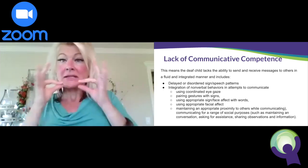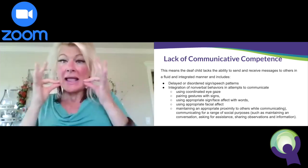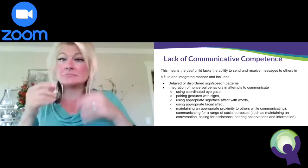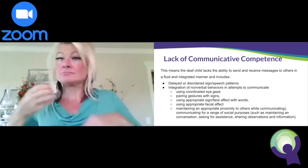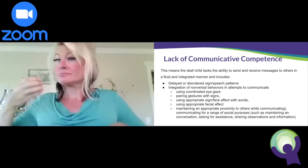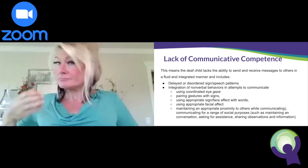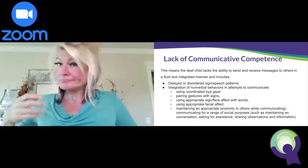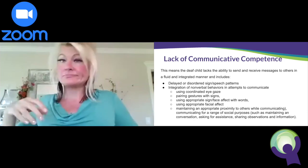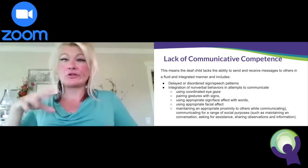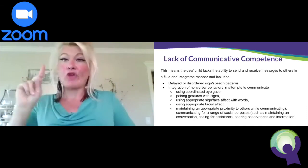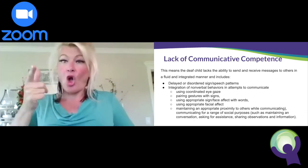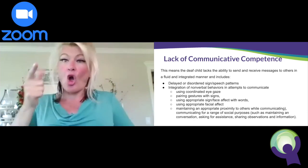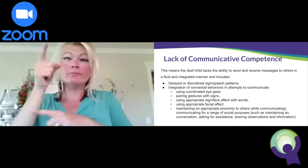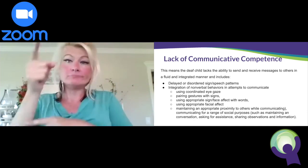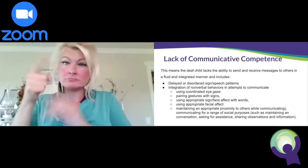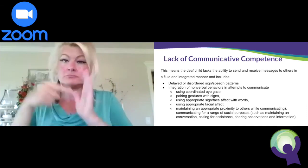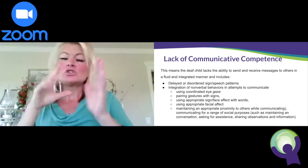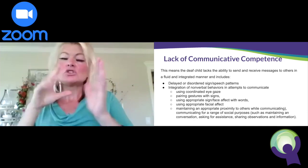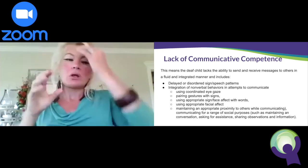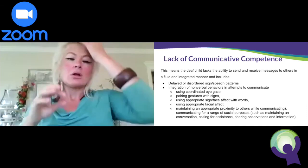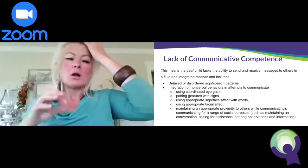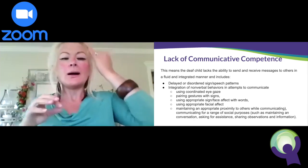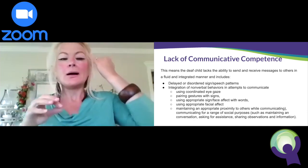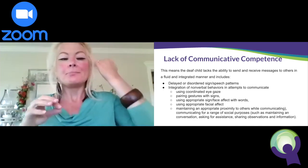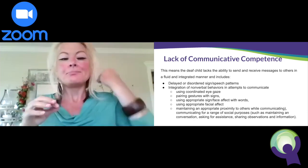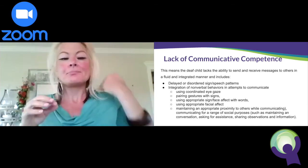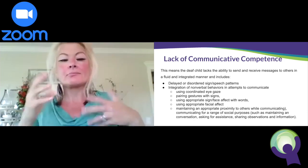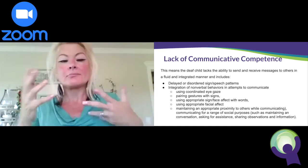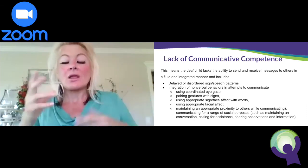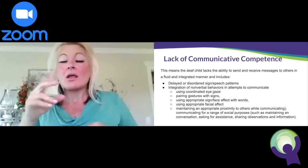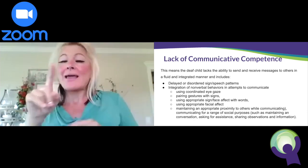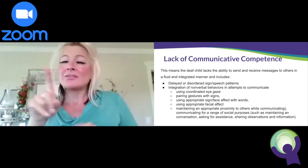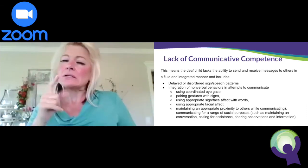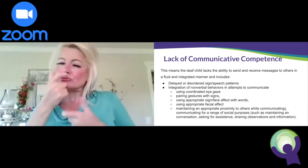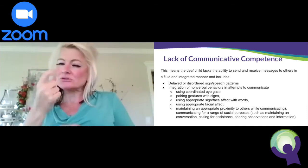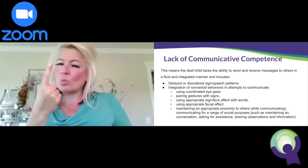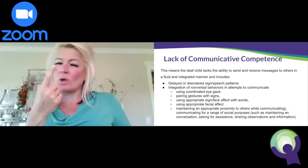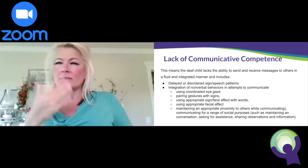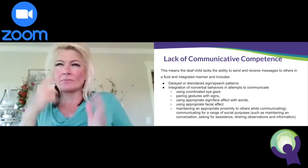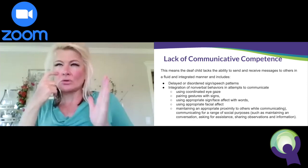looking at difference..this is a line, this is a cat, this is a cup. These are things in really emphasizing language,